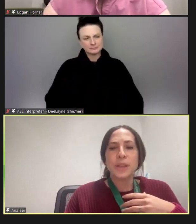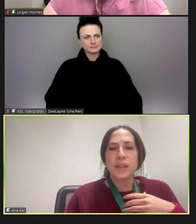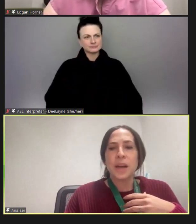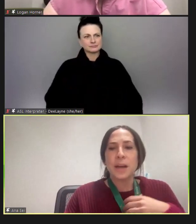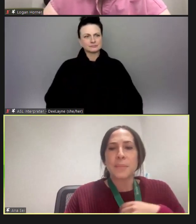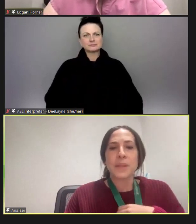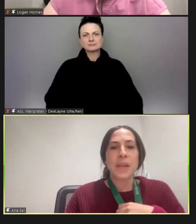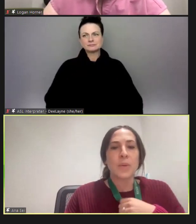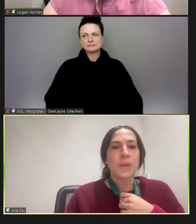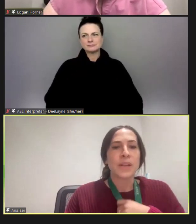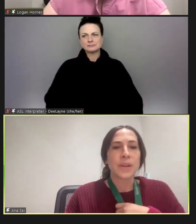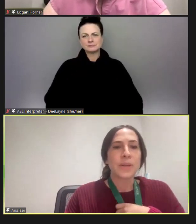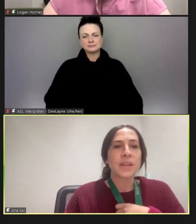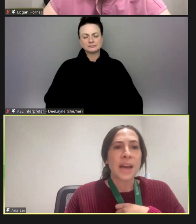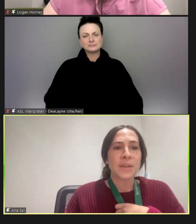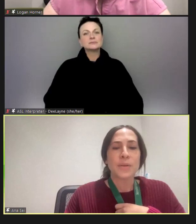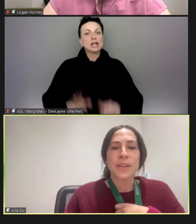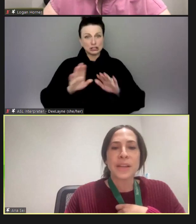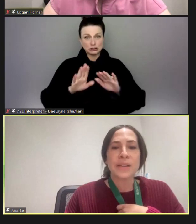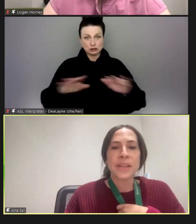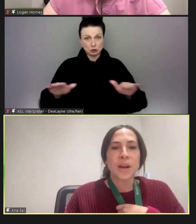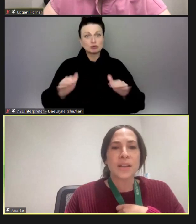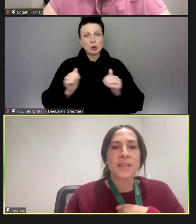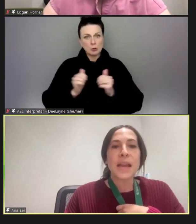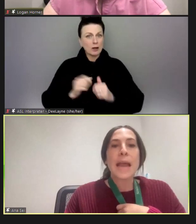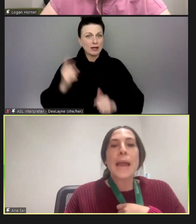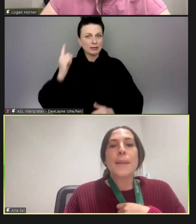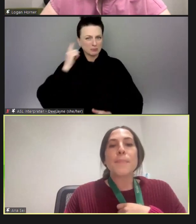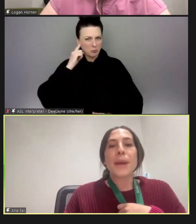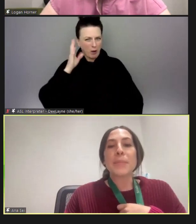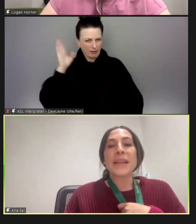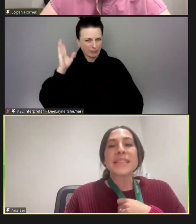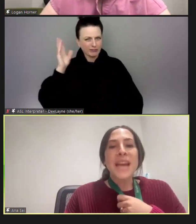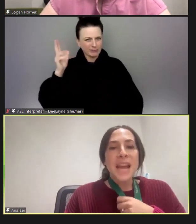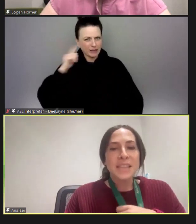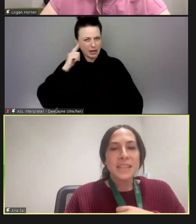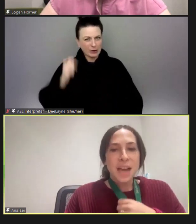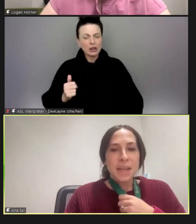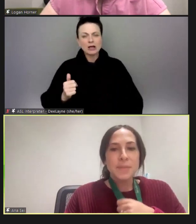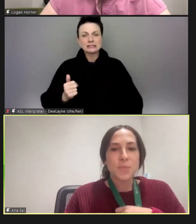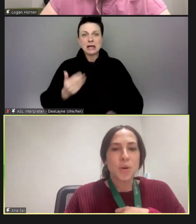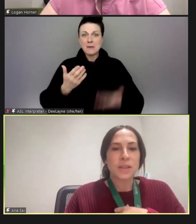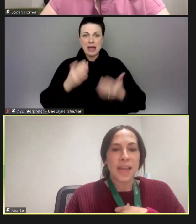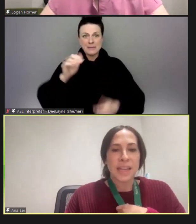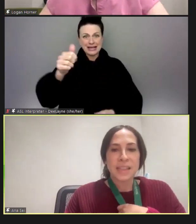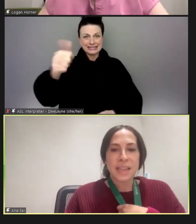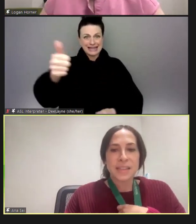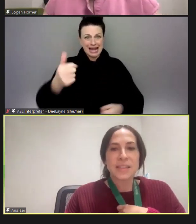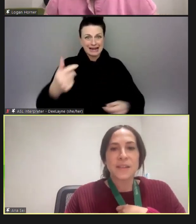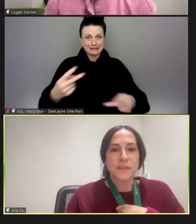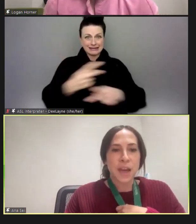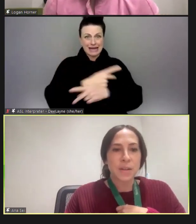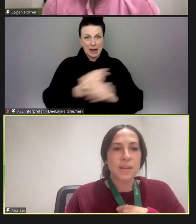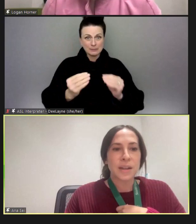with um with a unilateral hearing loss